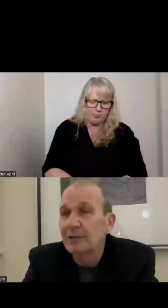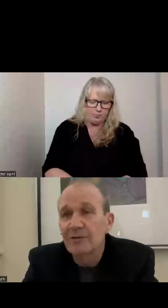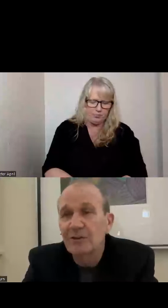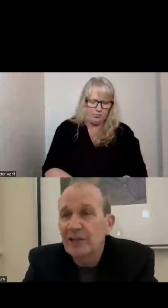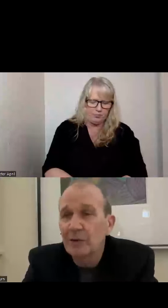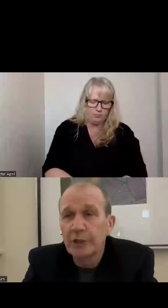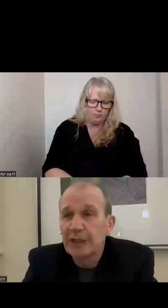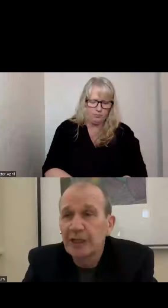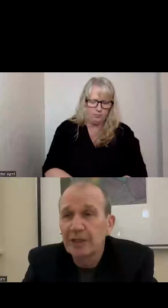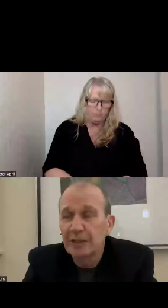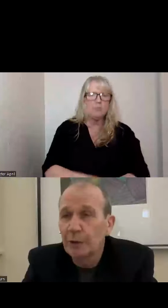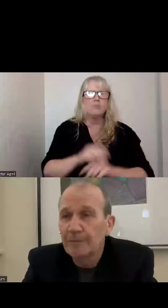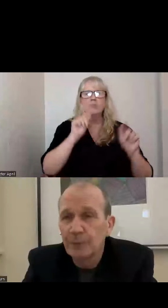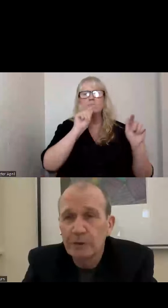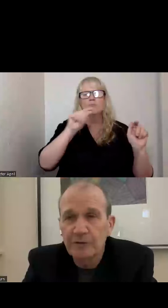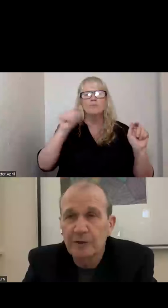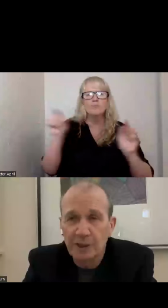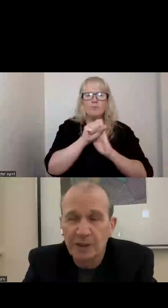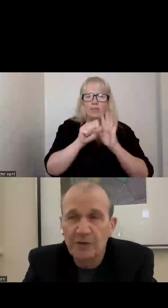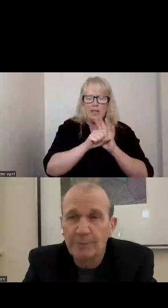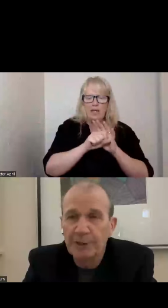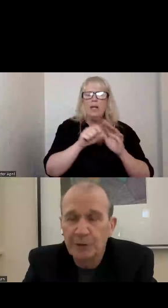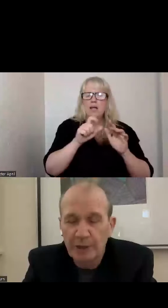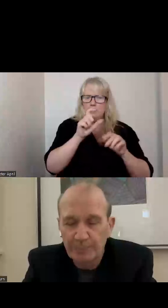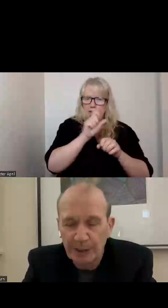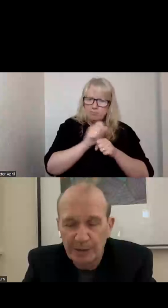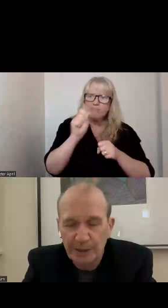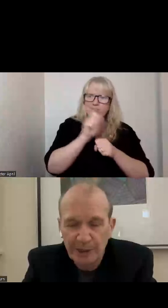STATES ARE WORKING ON WORK FORCE. THIS HAS BEEN ADDRESSED BY